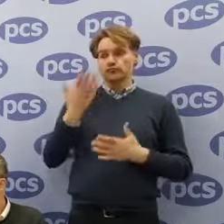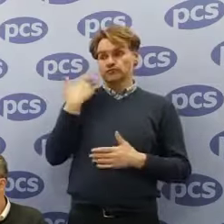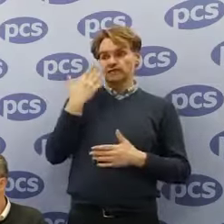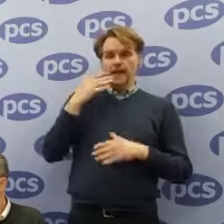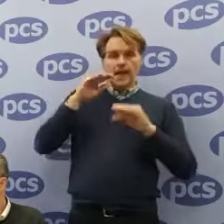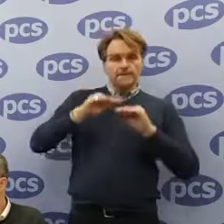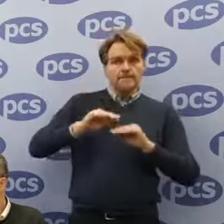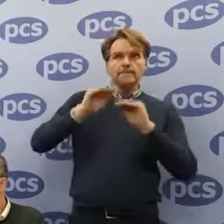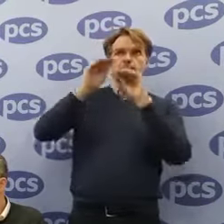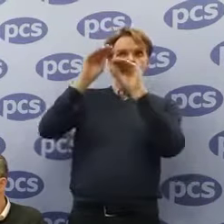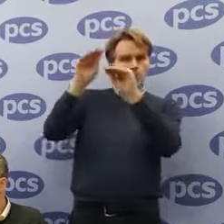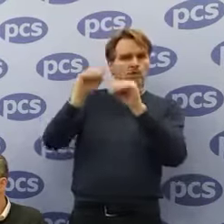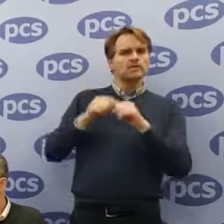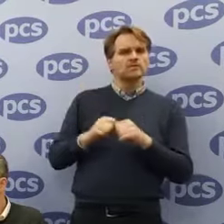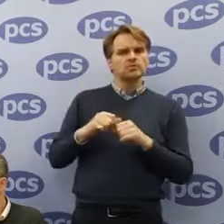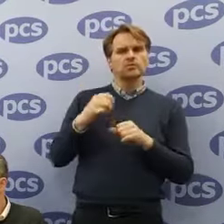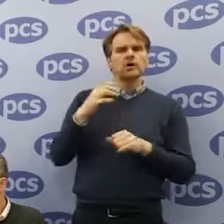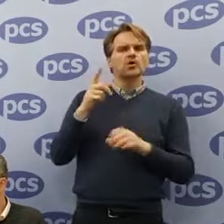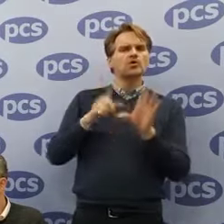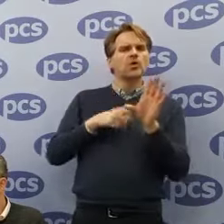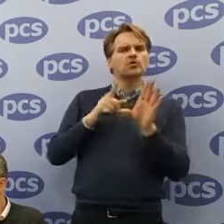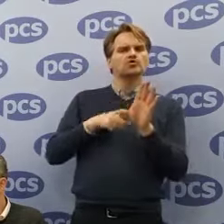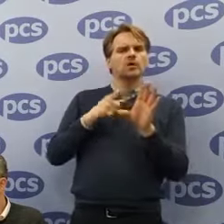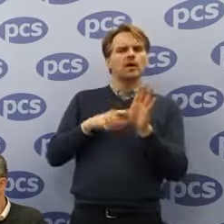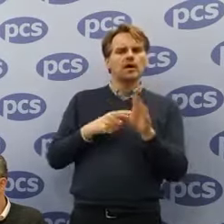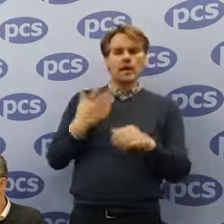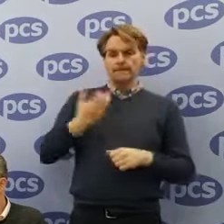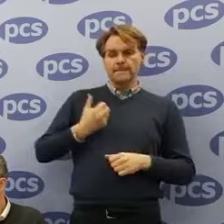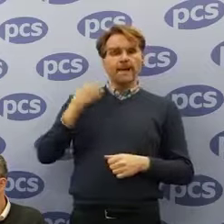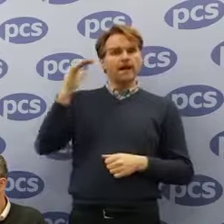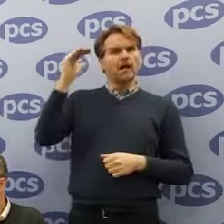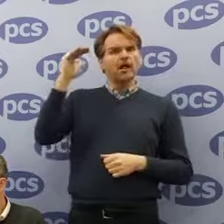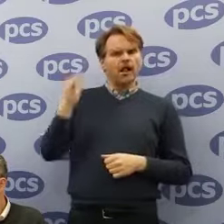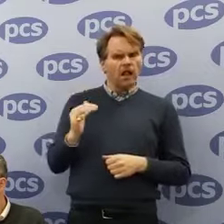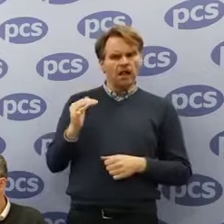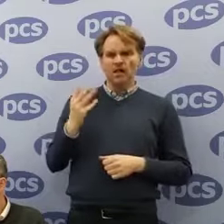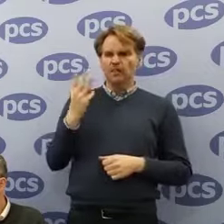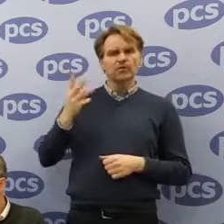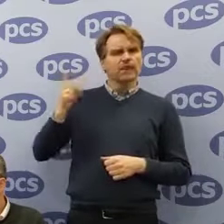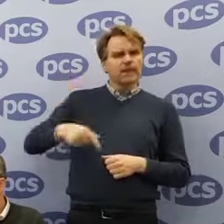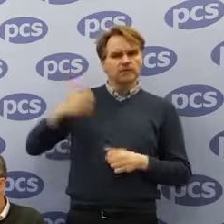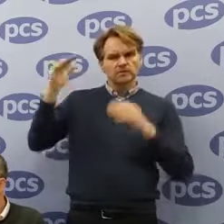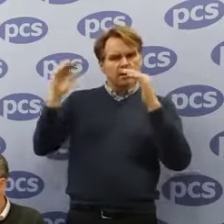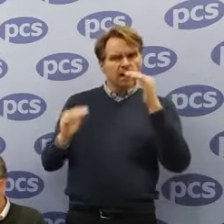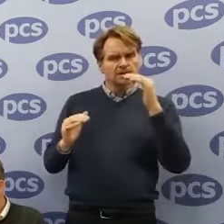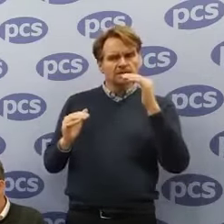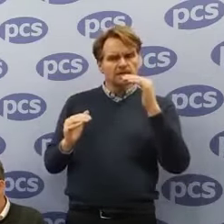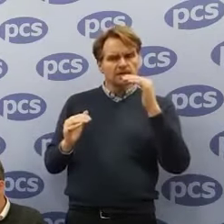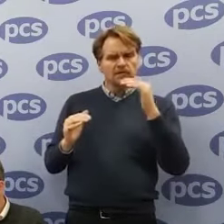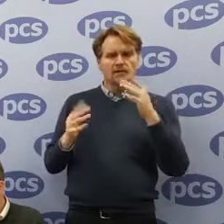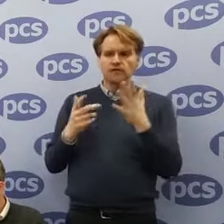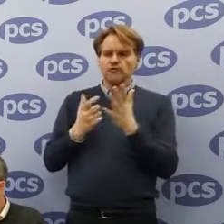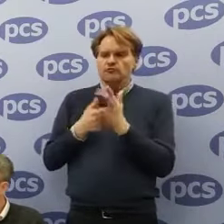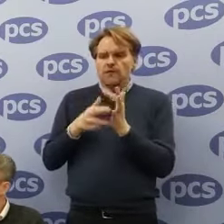reduced by £3,000 the cost of living is just as expensive to live up here as it is in London apart from the rent and I'd like to see more